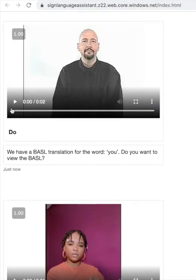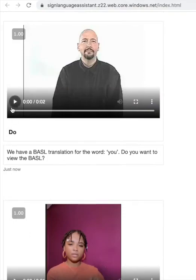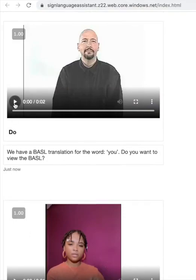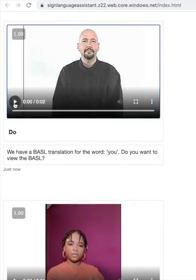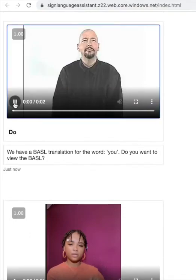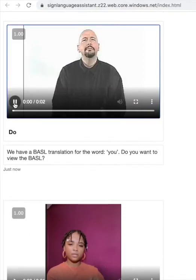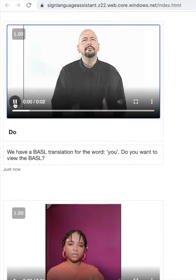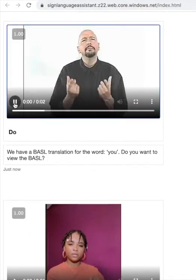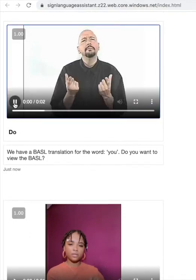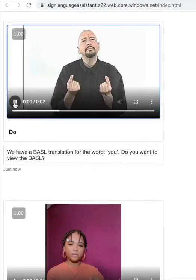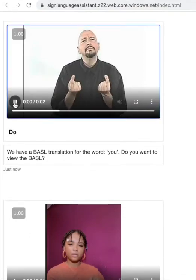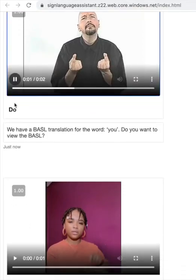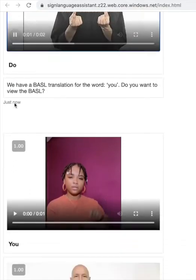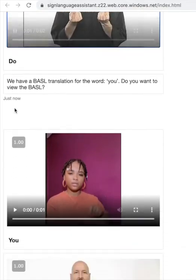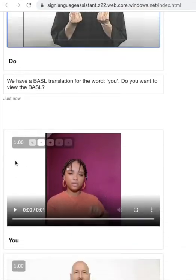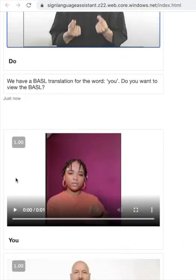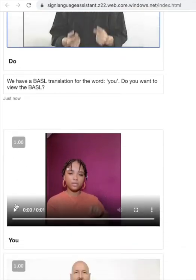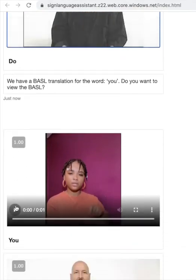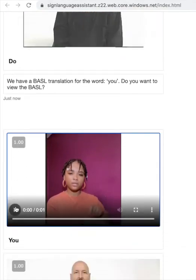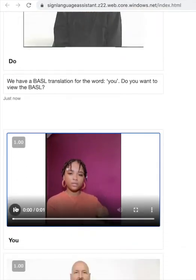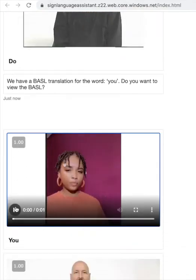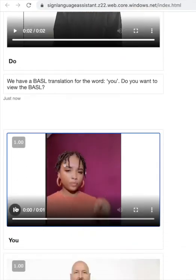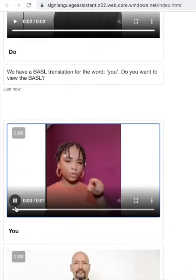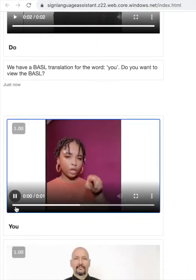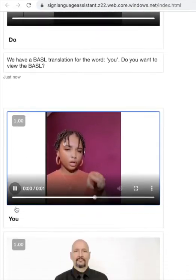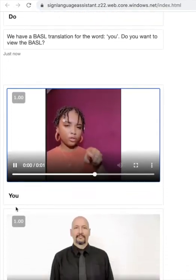And the sign language for you is a little bit different than others, because that's for BASL.